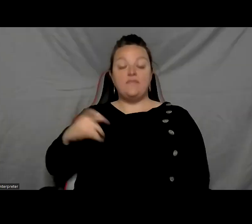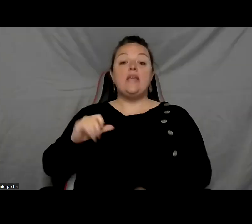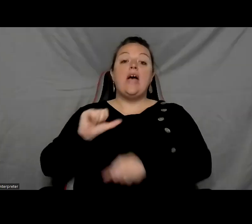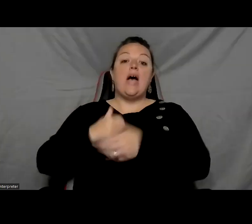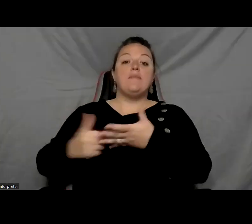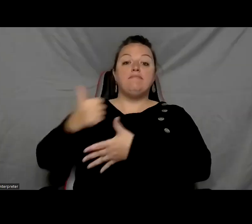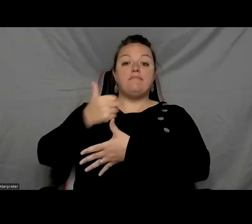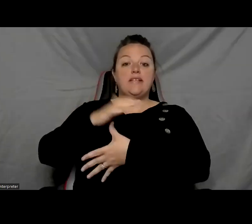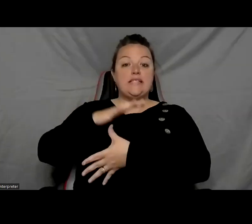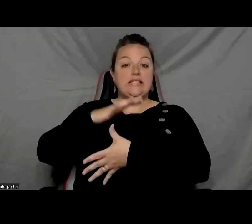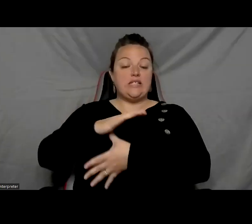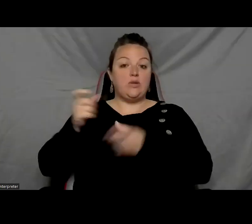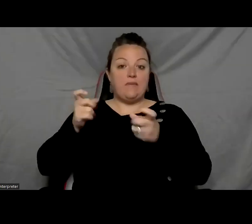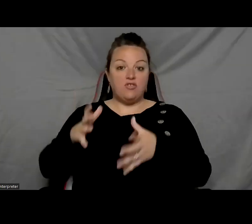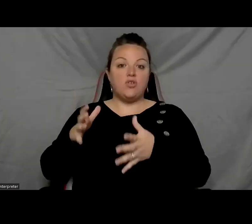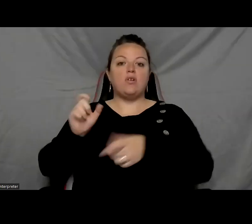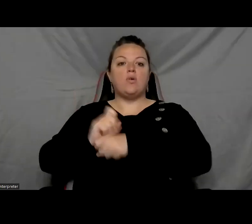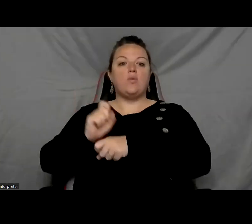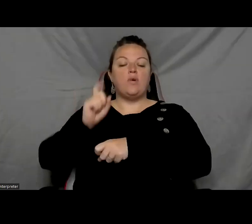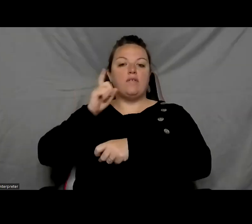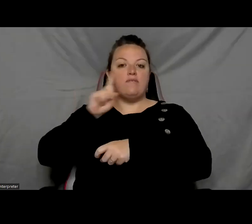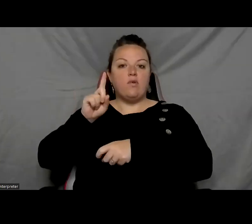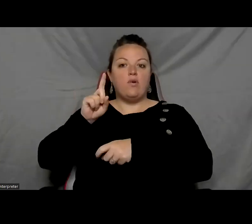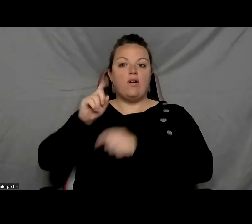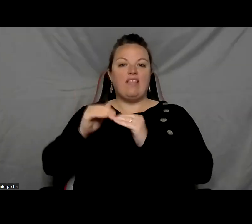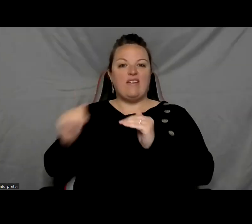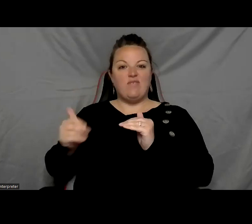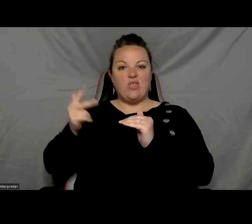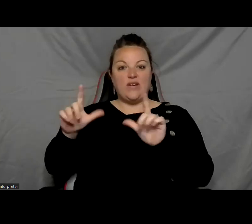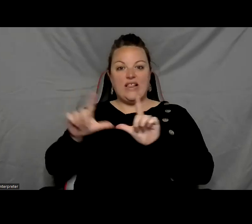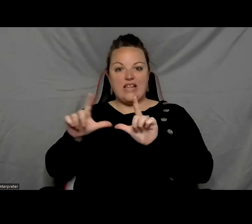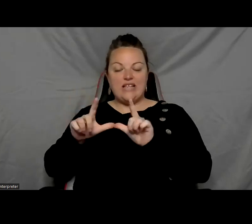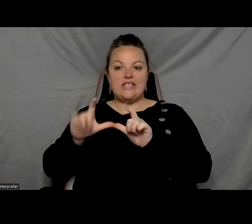term supports and services overseeing our level 3 license residential care homes.